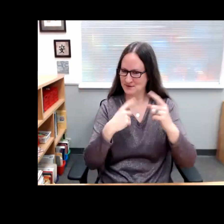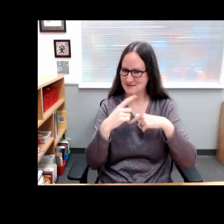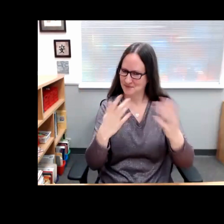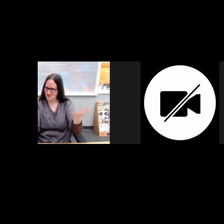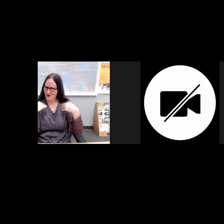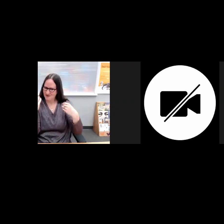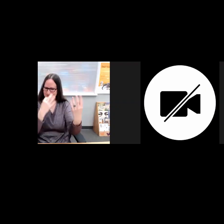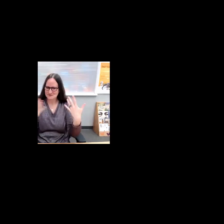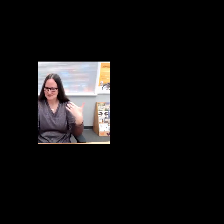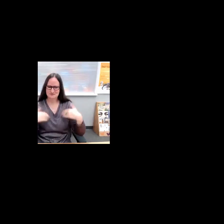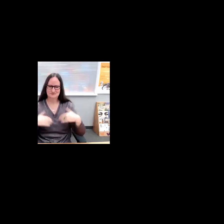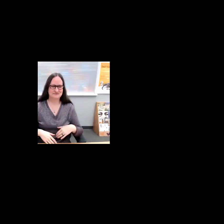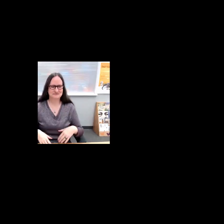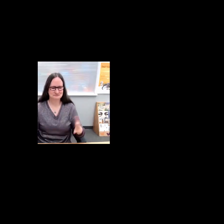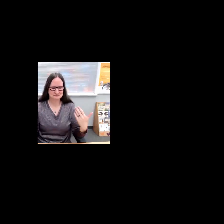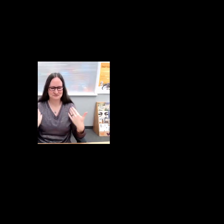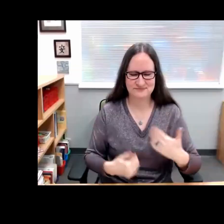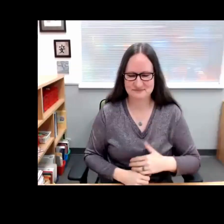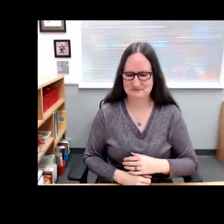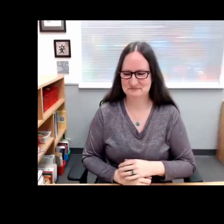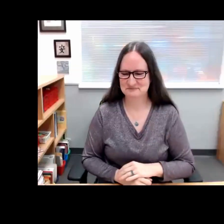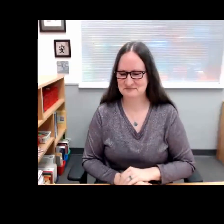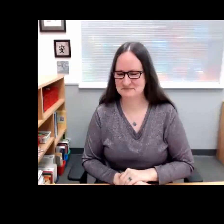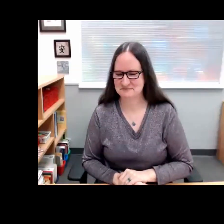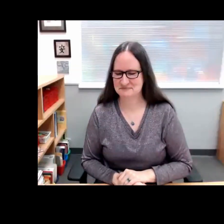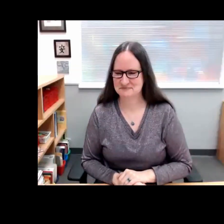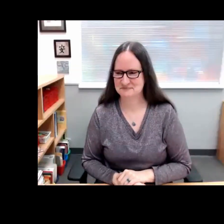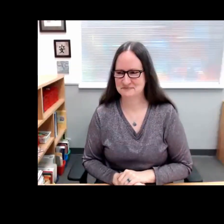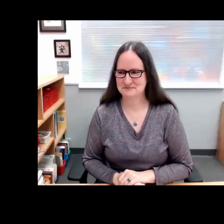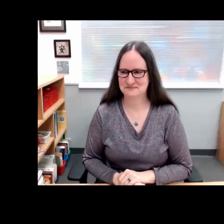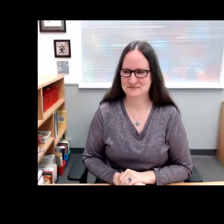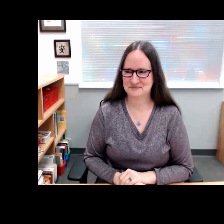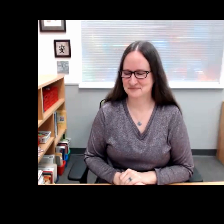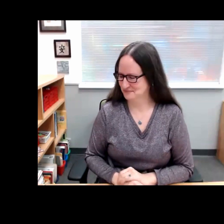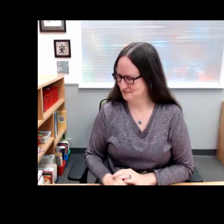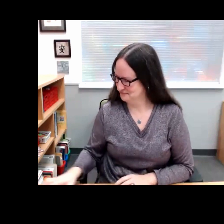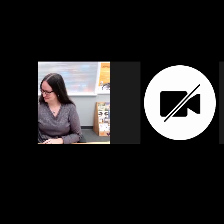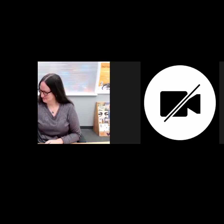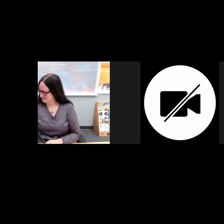this rhythm in rhyme that we've been talking about. So, come on back in, join the room.